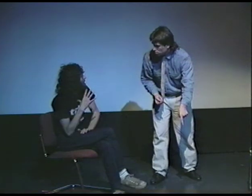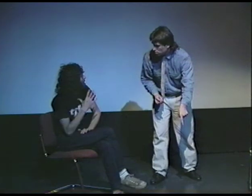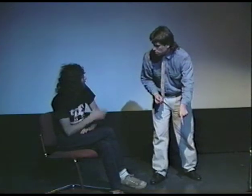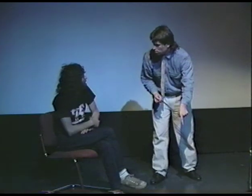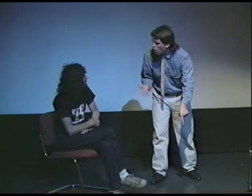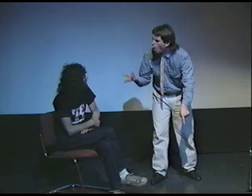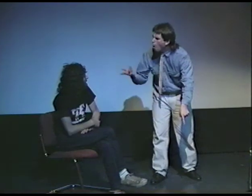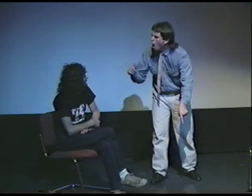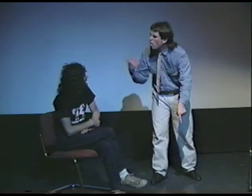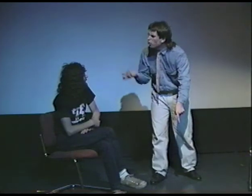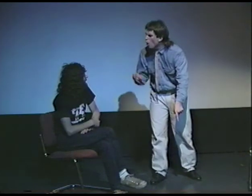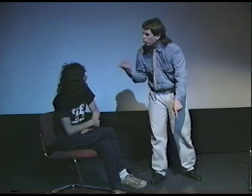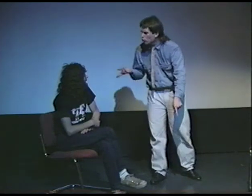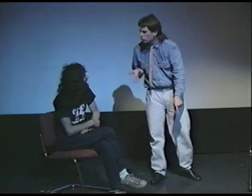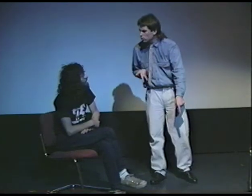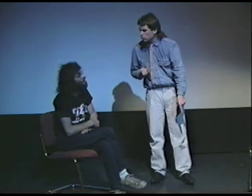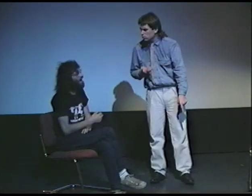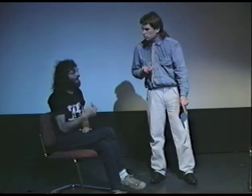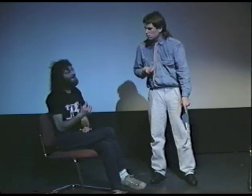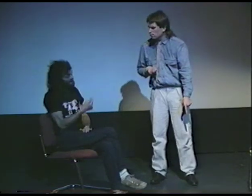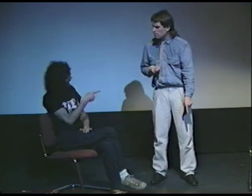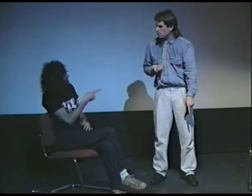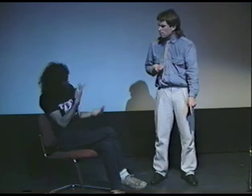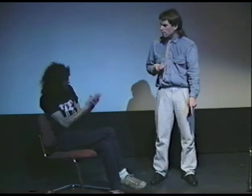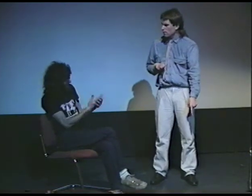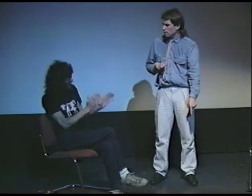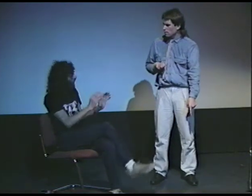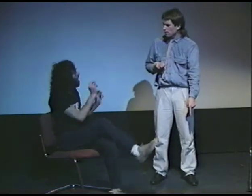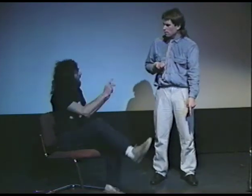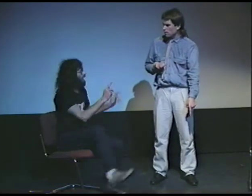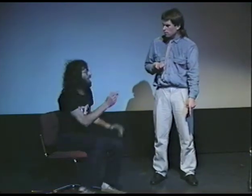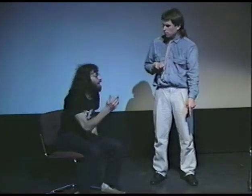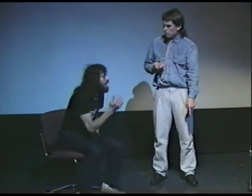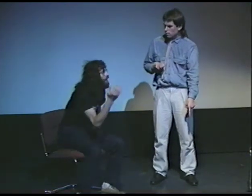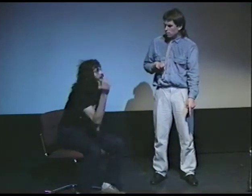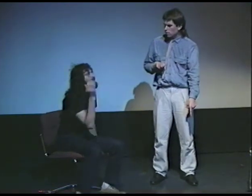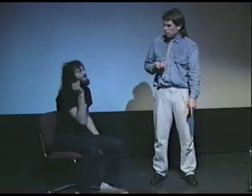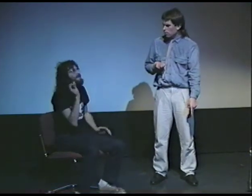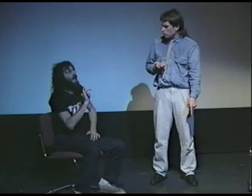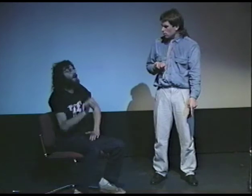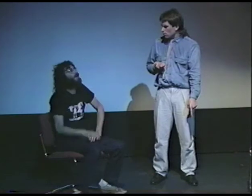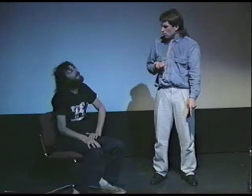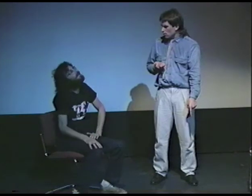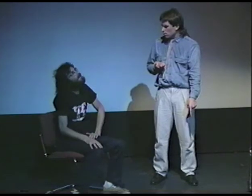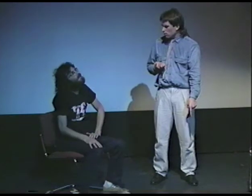Uh, yeah, it sound like a good idea. Create some other kind of idea? Yeah, well, that's great.